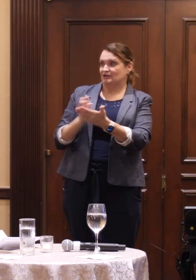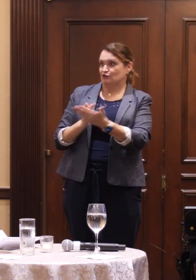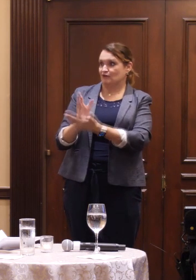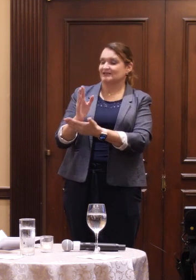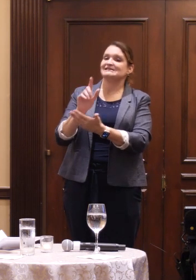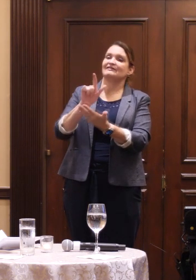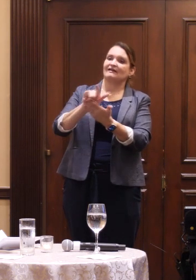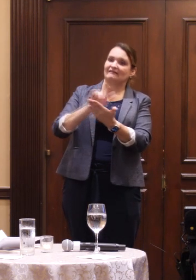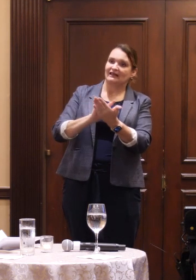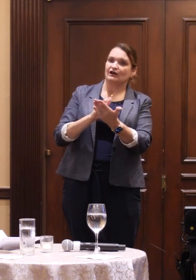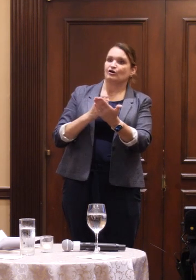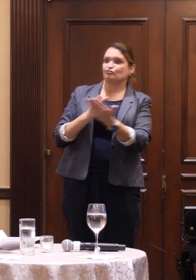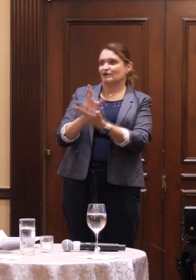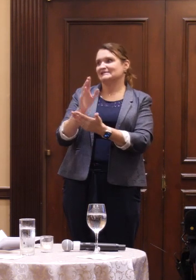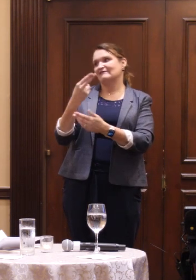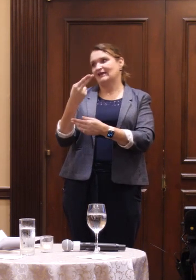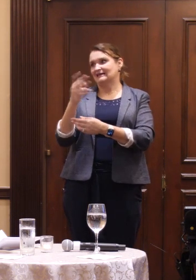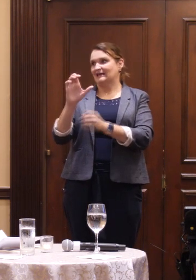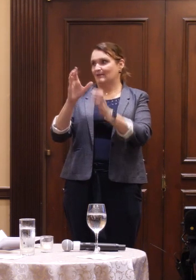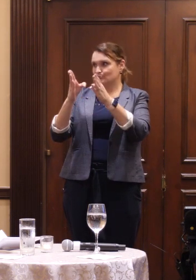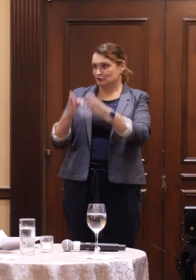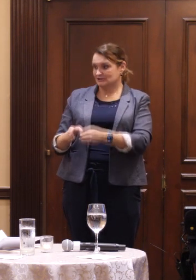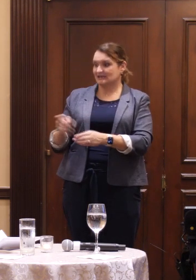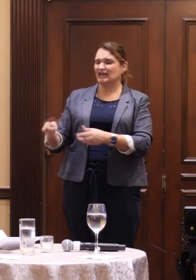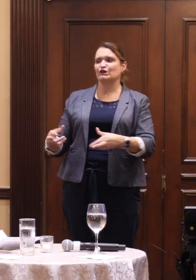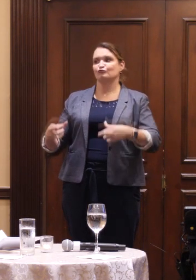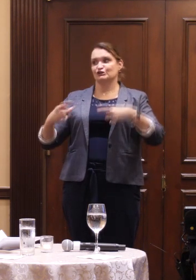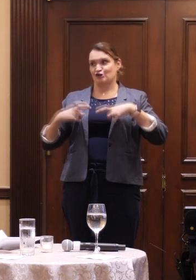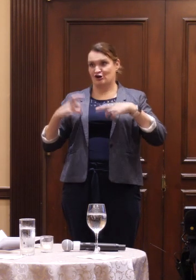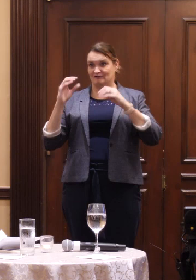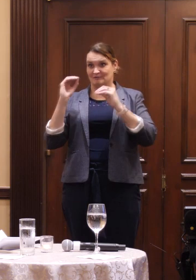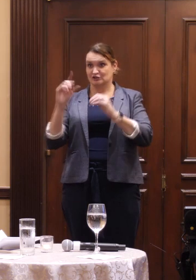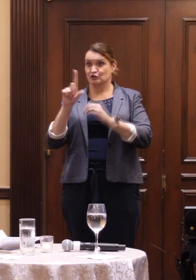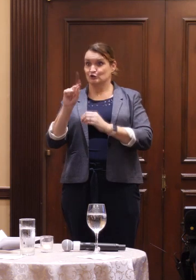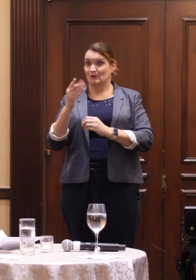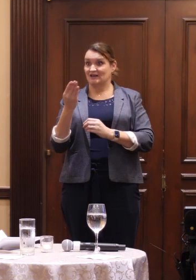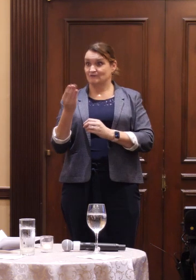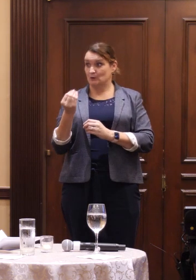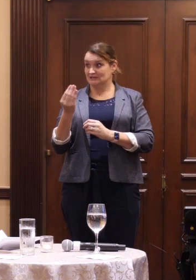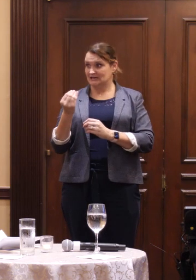persons. Bob retired from teaching in 2014 but he took on the stint as a federal court special